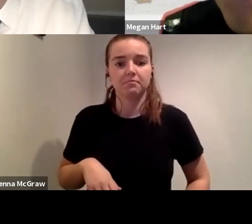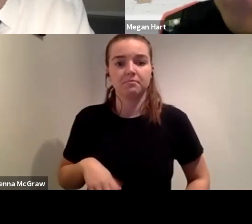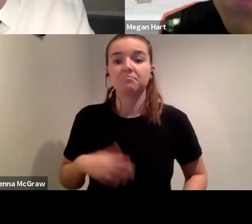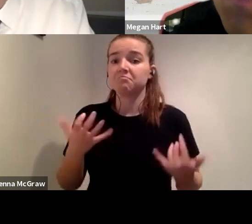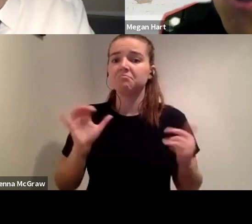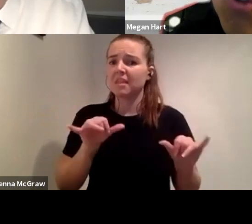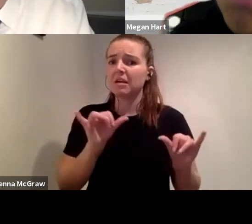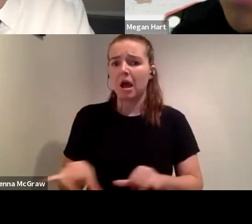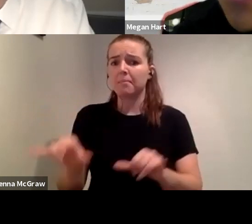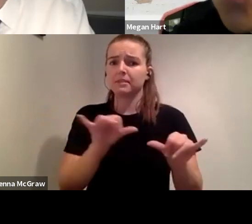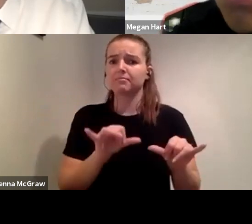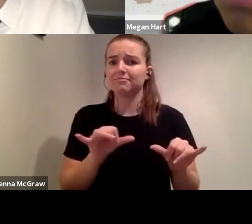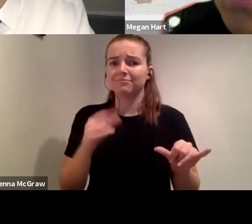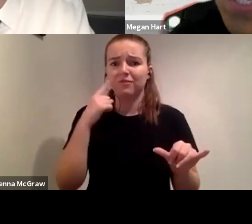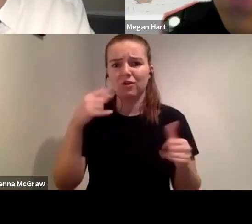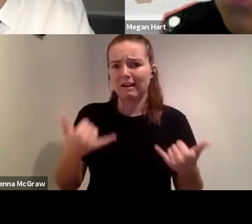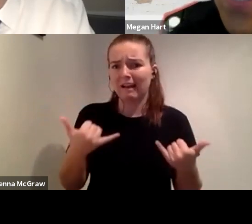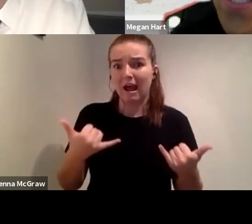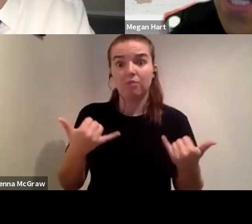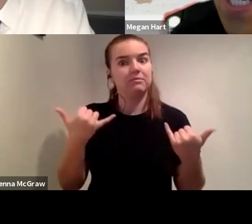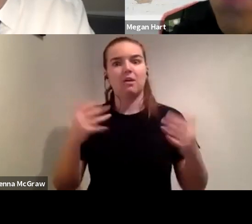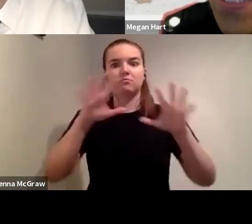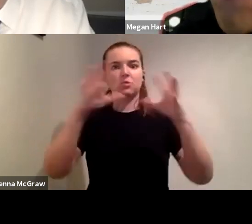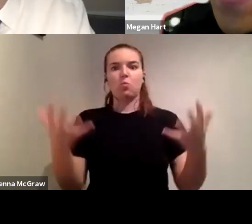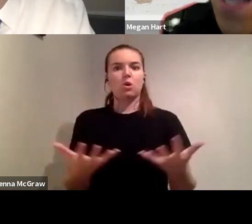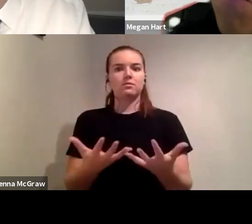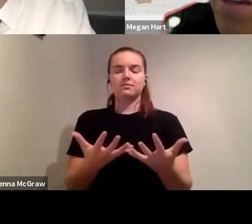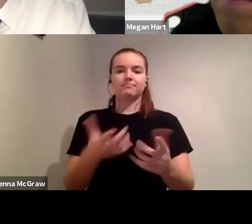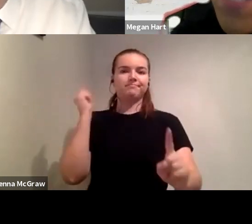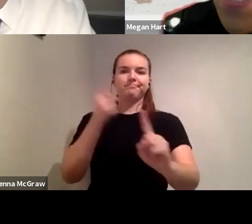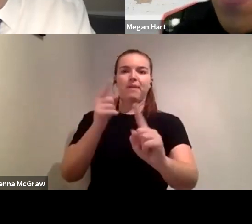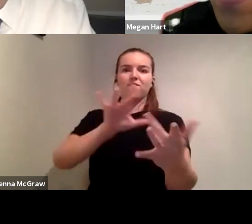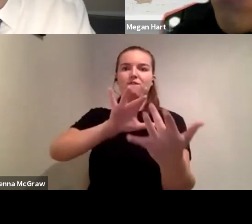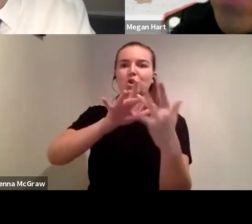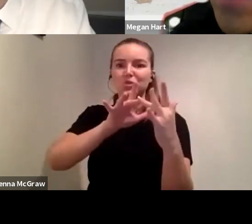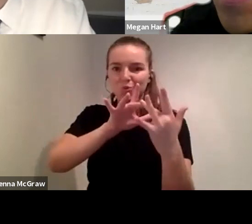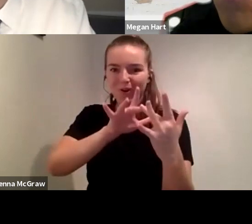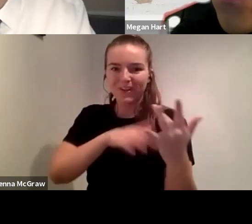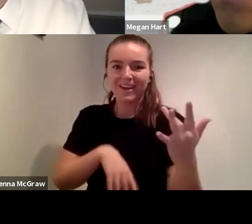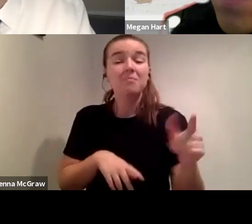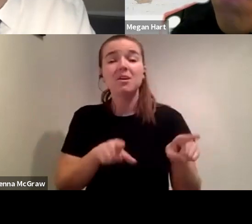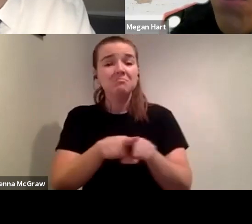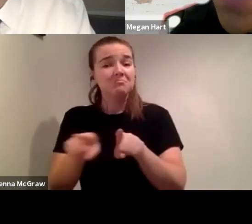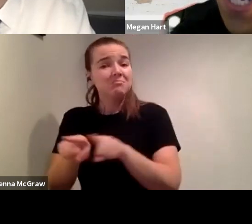And that's – – I mentioned I am currently wearing a headset.